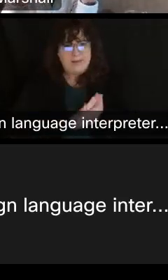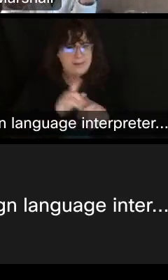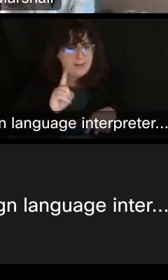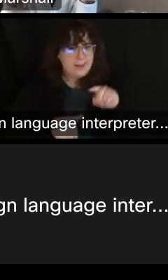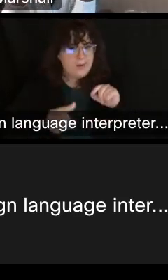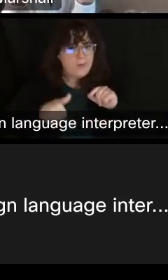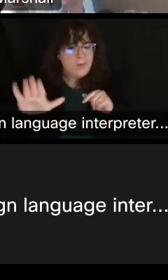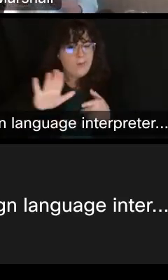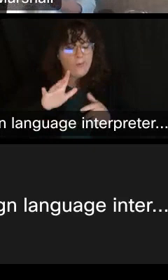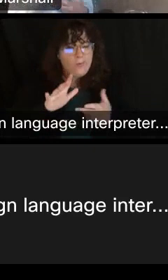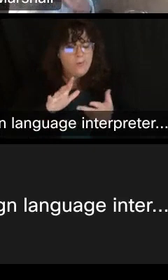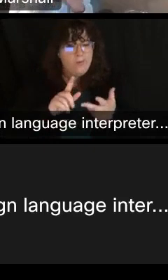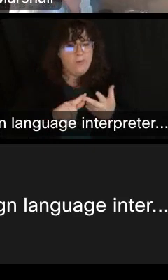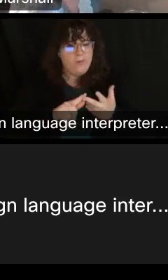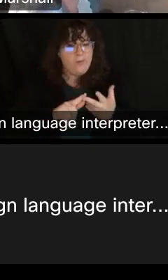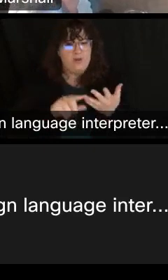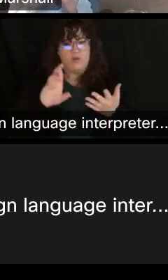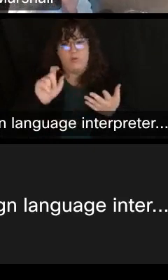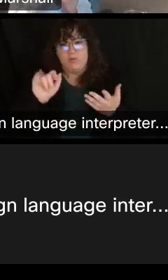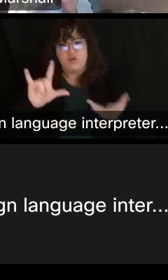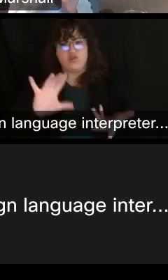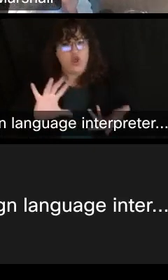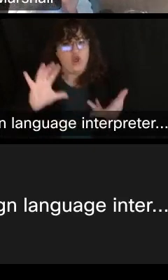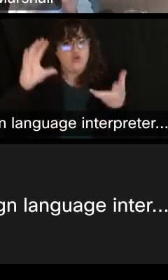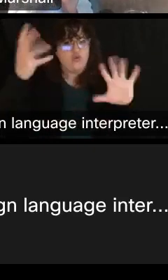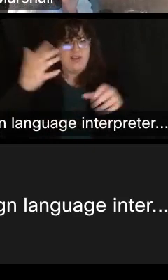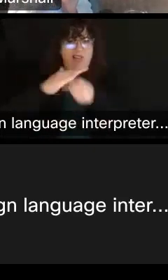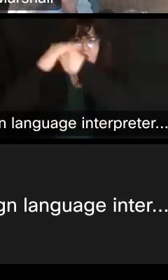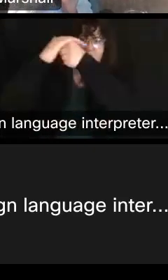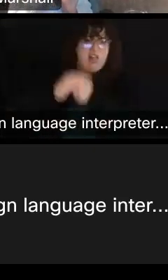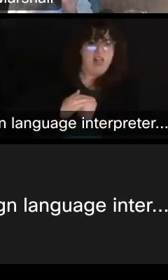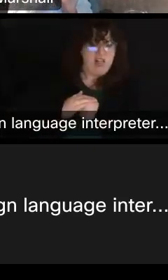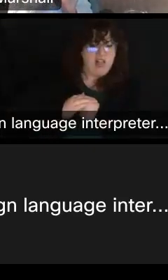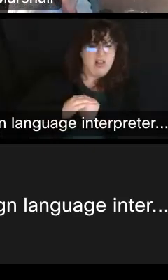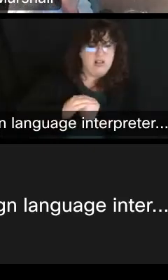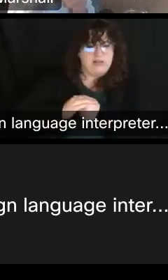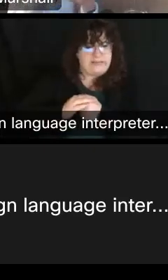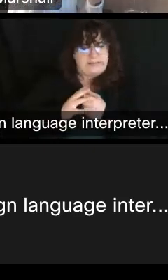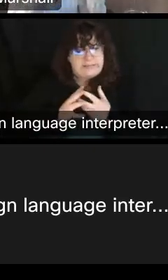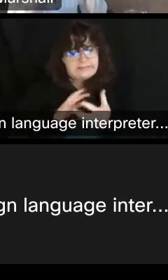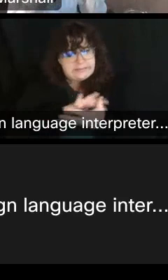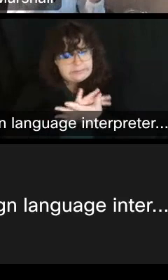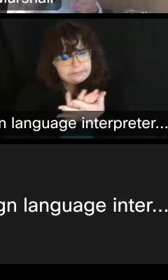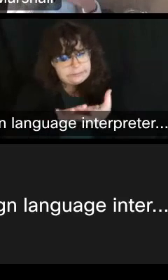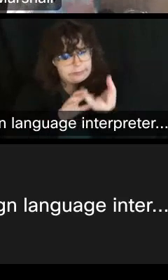And then the racial unrest was really a lot of oppression, so we had to look at then a lot of